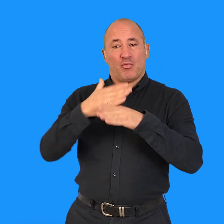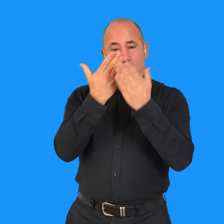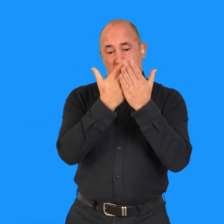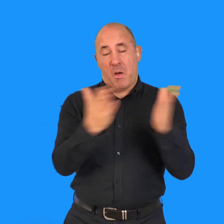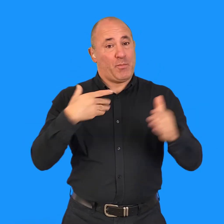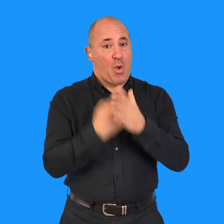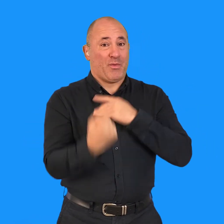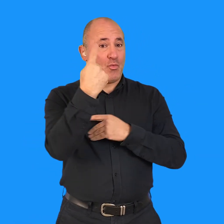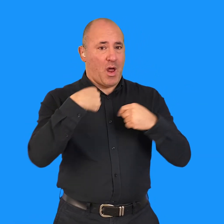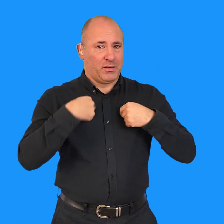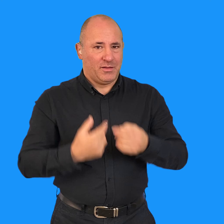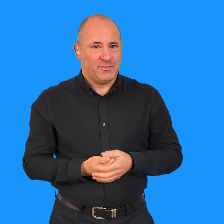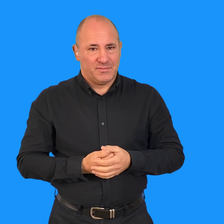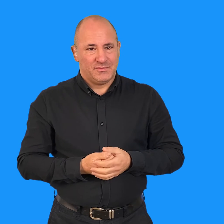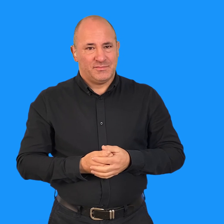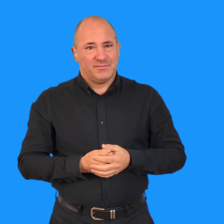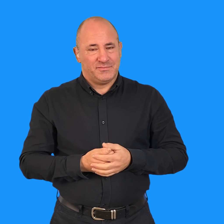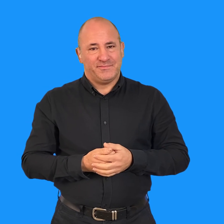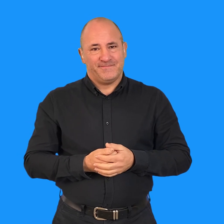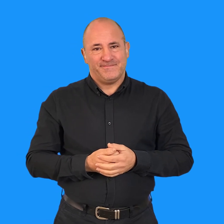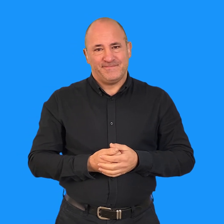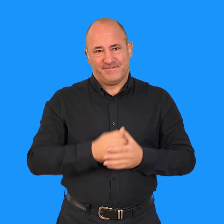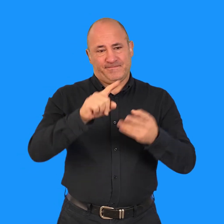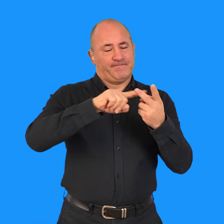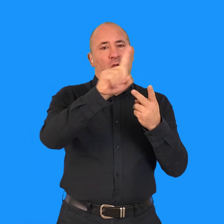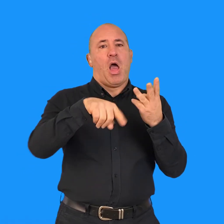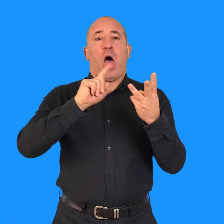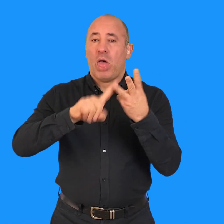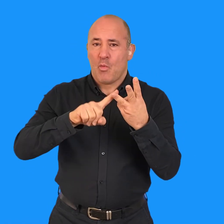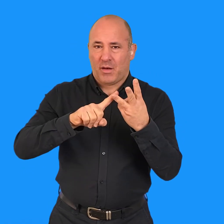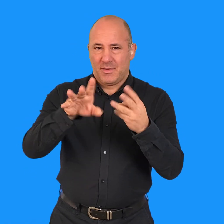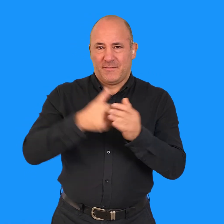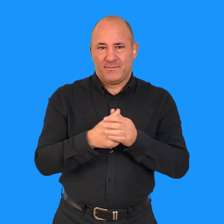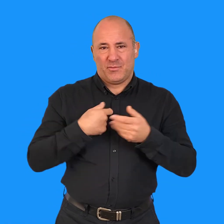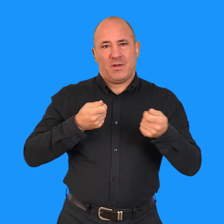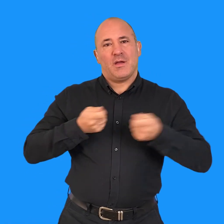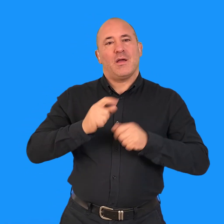that's solely dedicated to showcasing the work of deaf, disabled and neurodiverse artists.